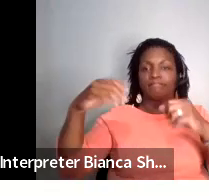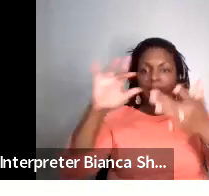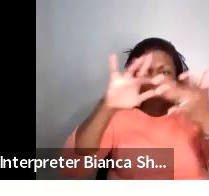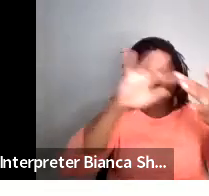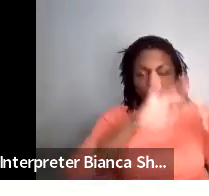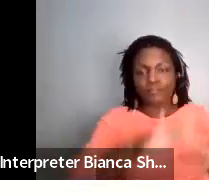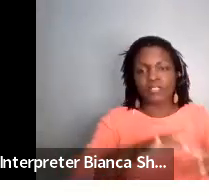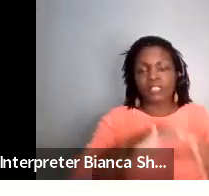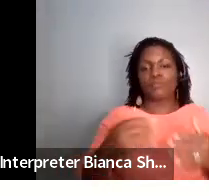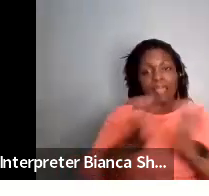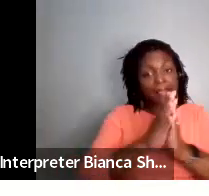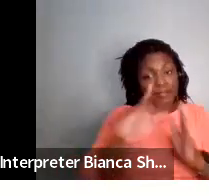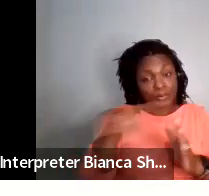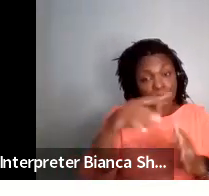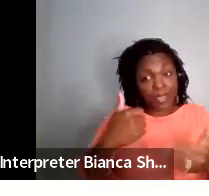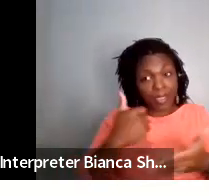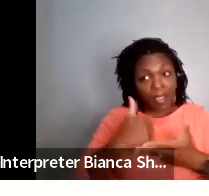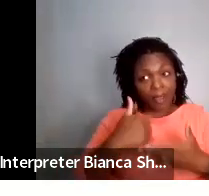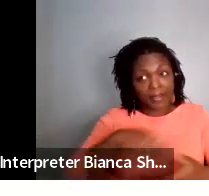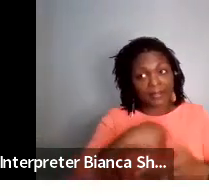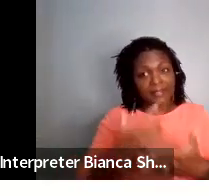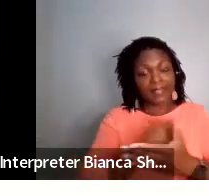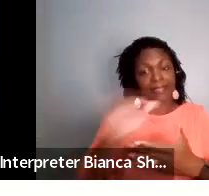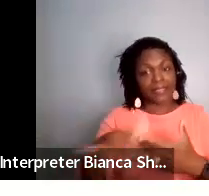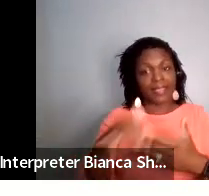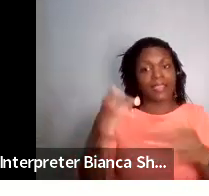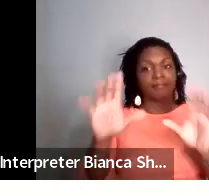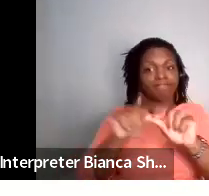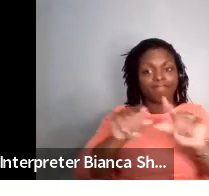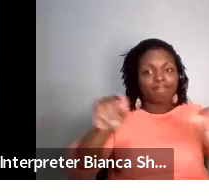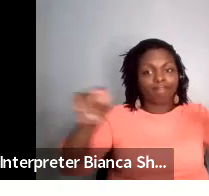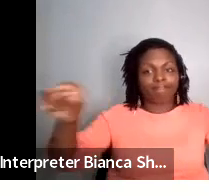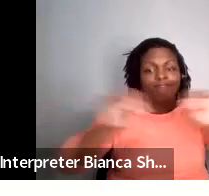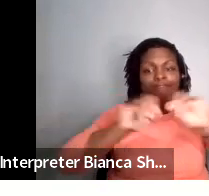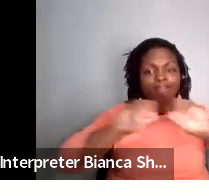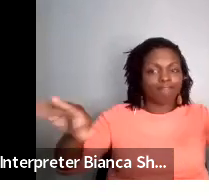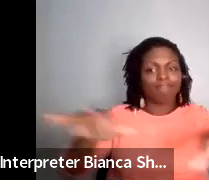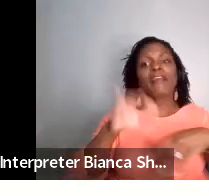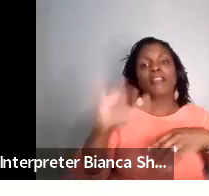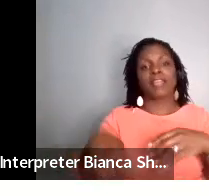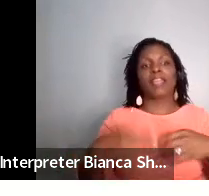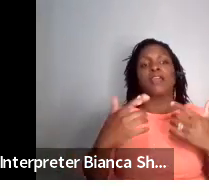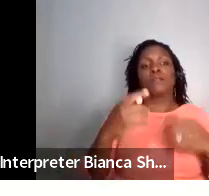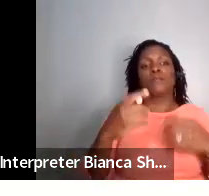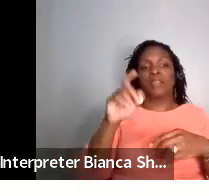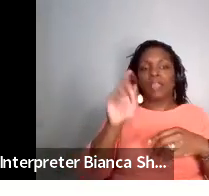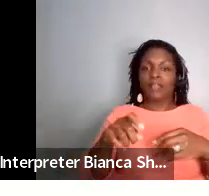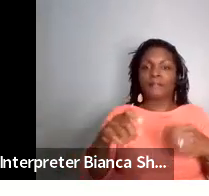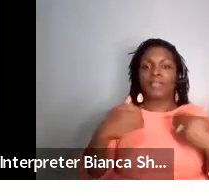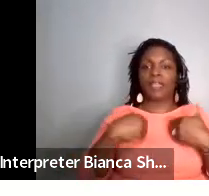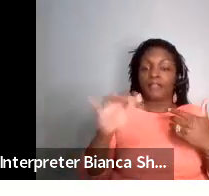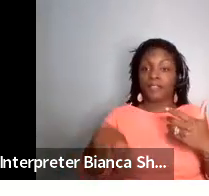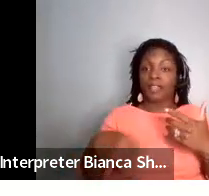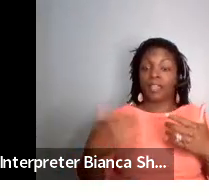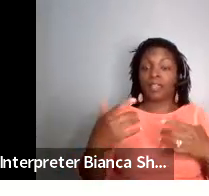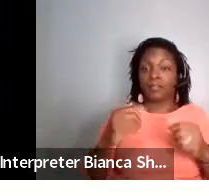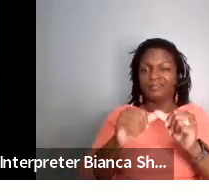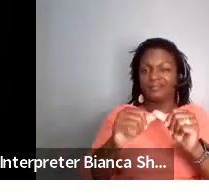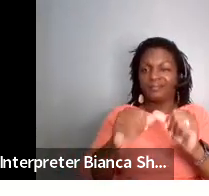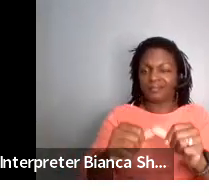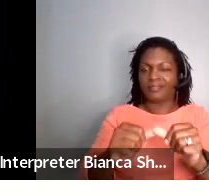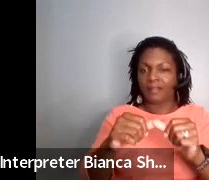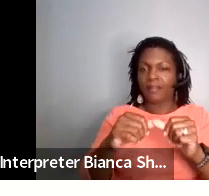So on a national level vibrant who's a national partner is developing consistent marketing and outreach plans that will be rolled out in 2,023.